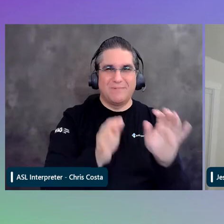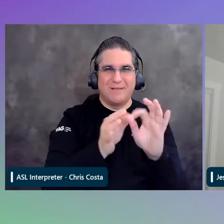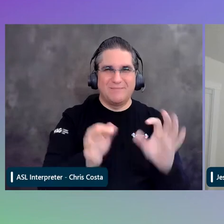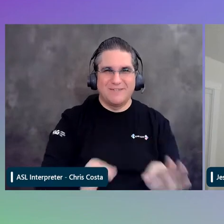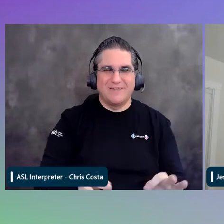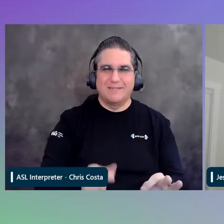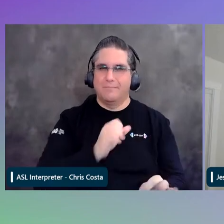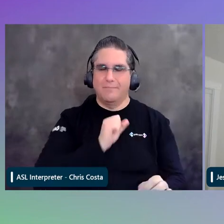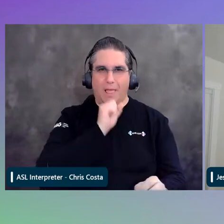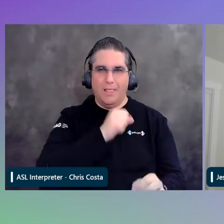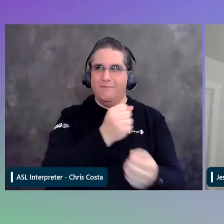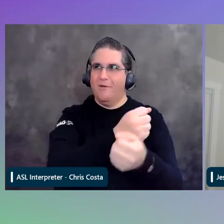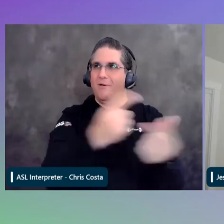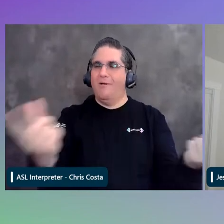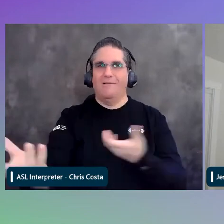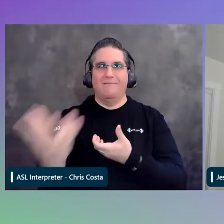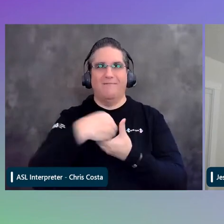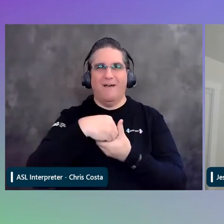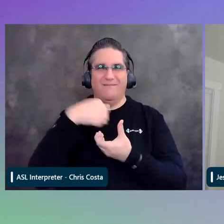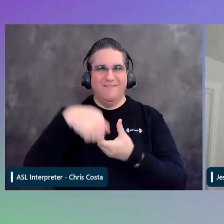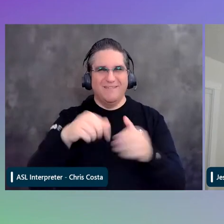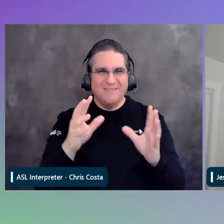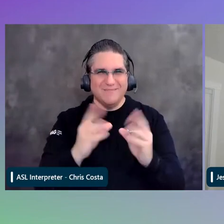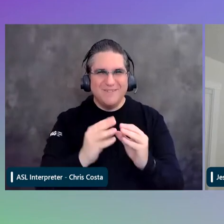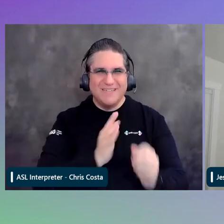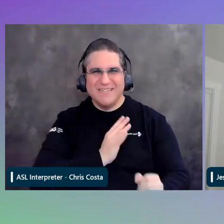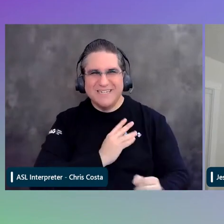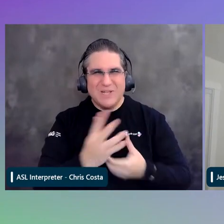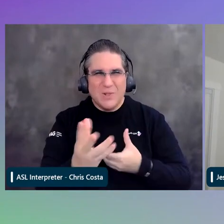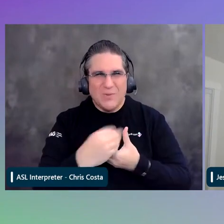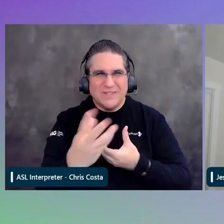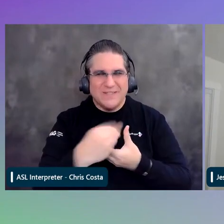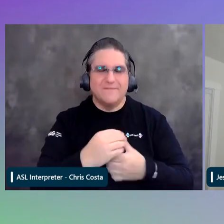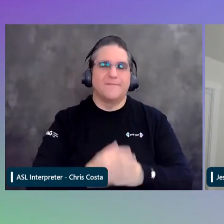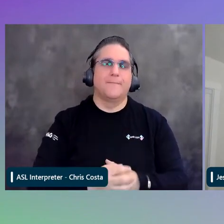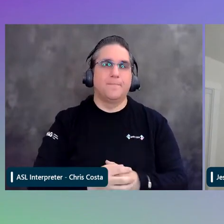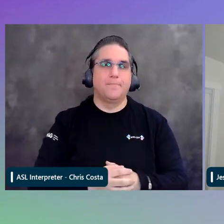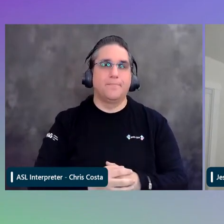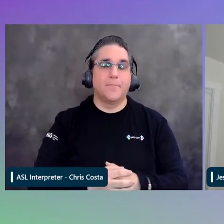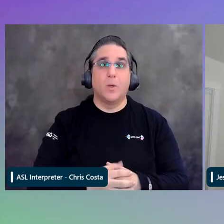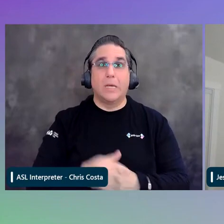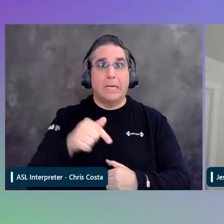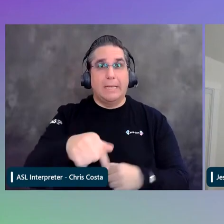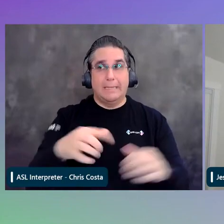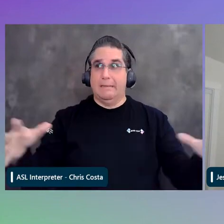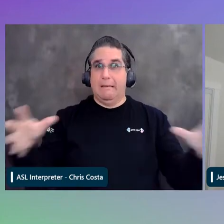inclusive presentation. So loving this. Um, this conference